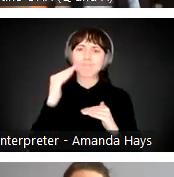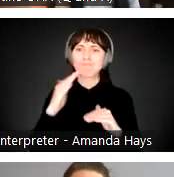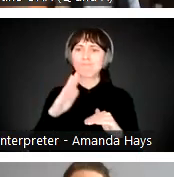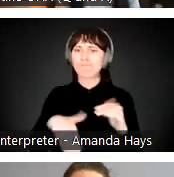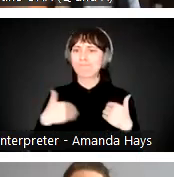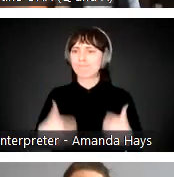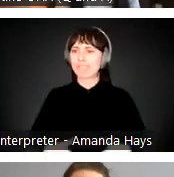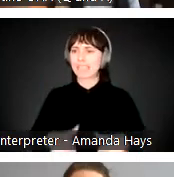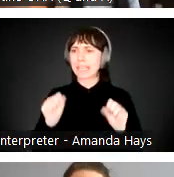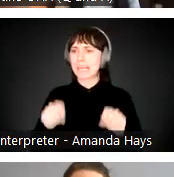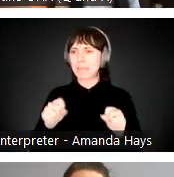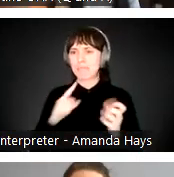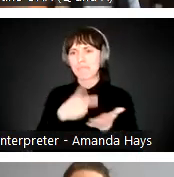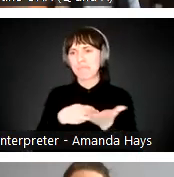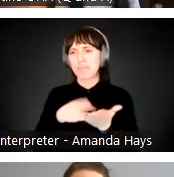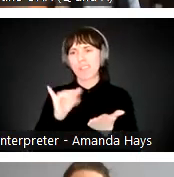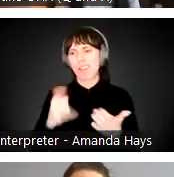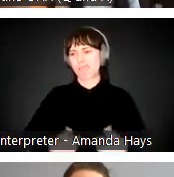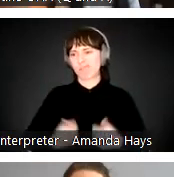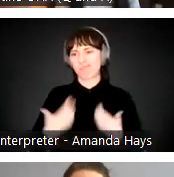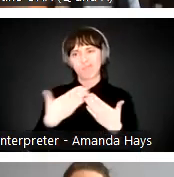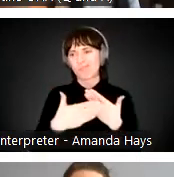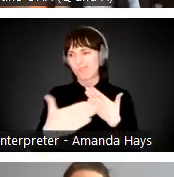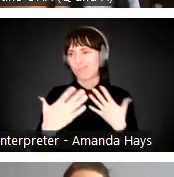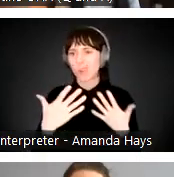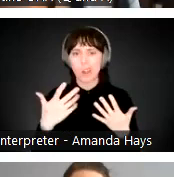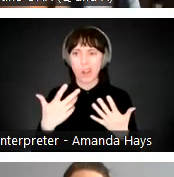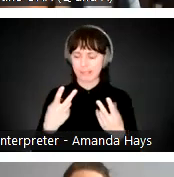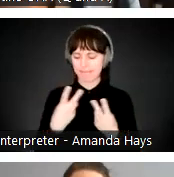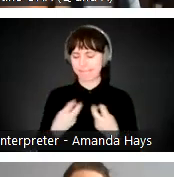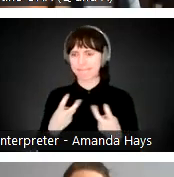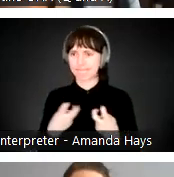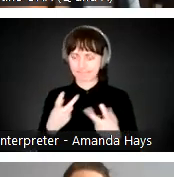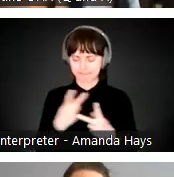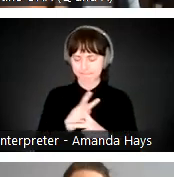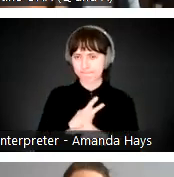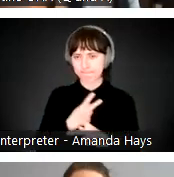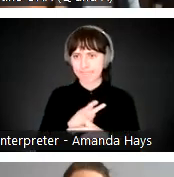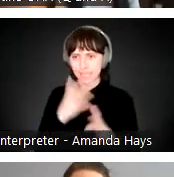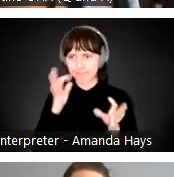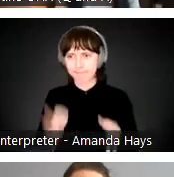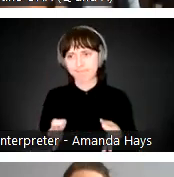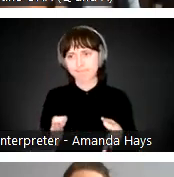prevent some of the ups and downs of the illness. But that's an open question,